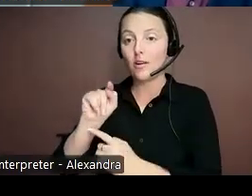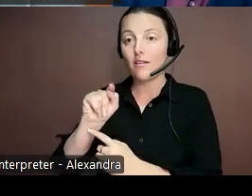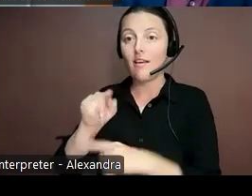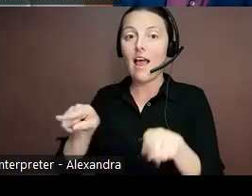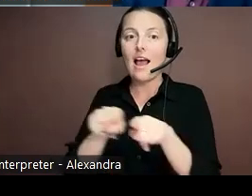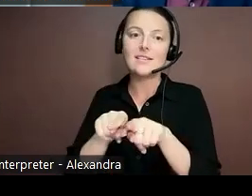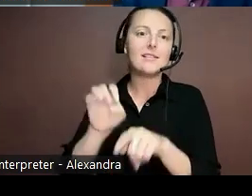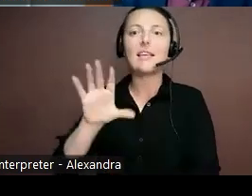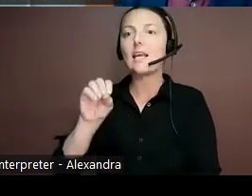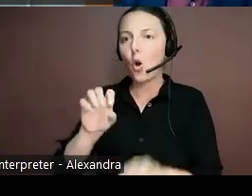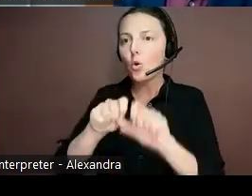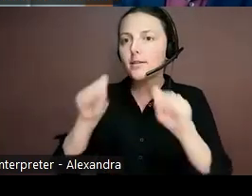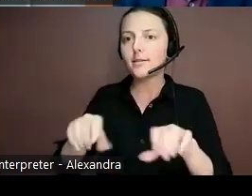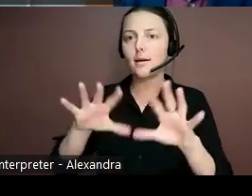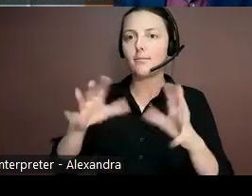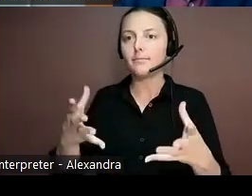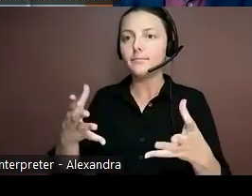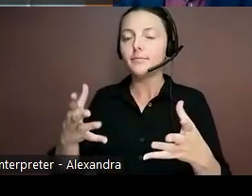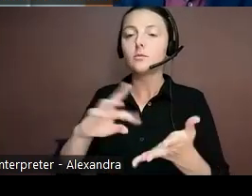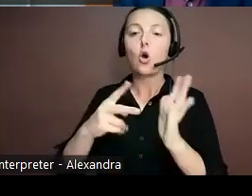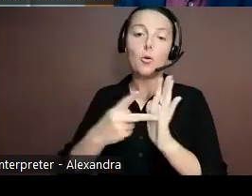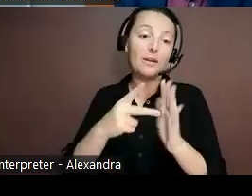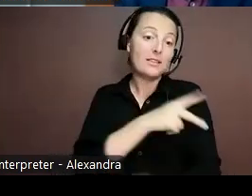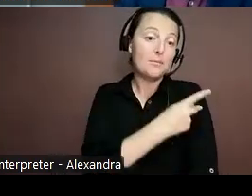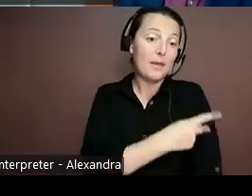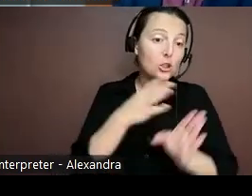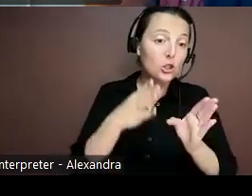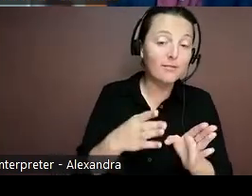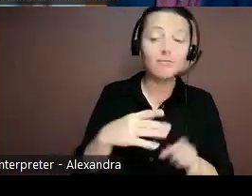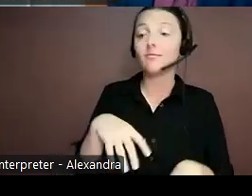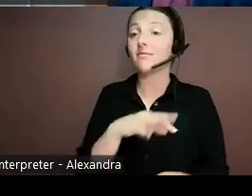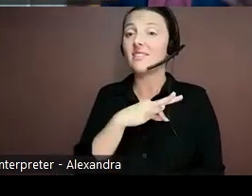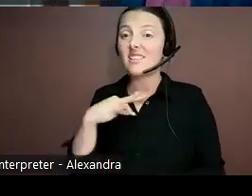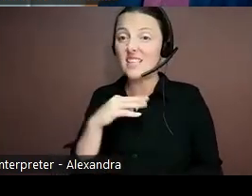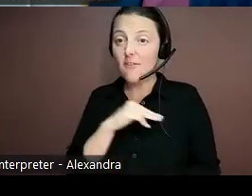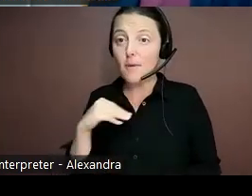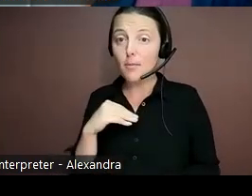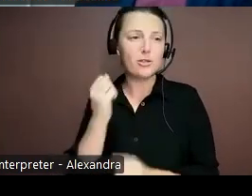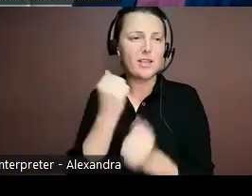patients and staff members and everybody has to coexist and what do you do with that community?